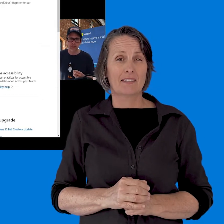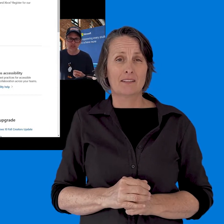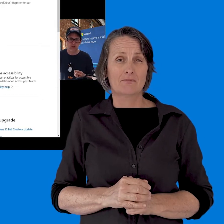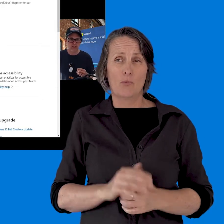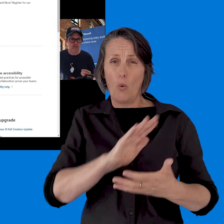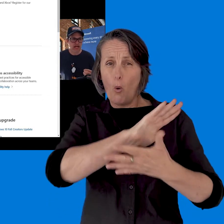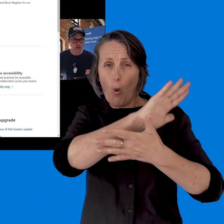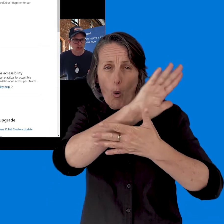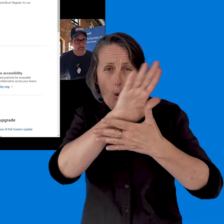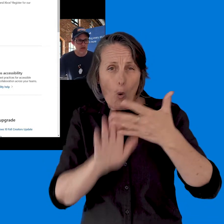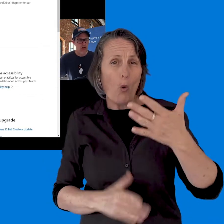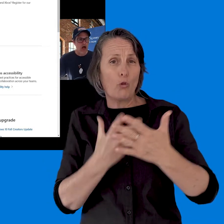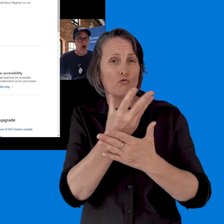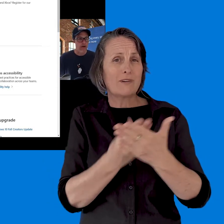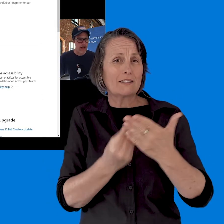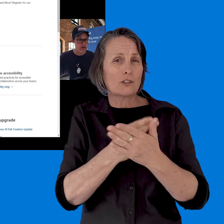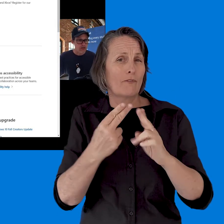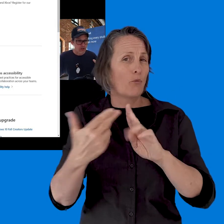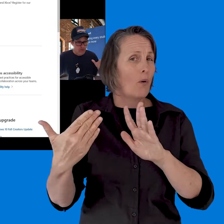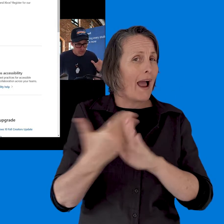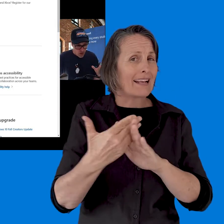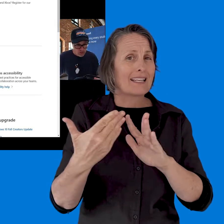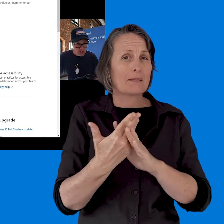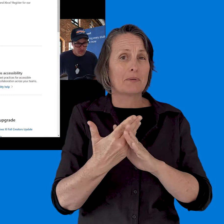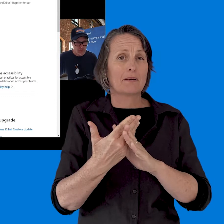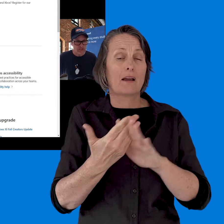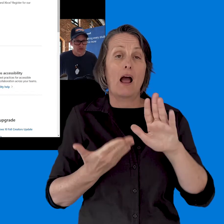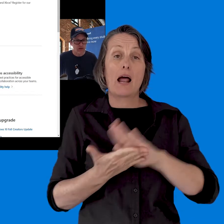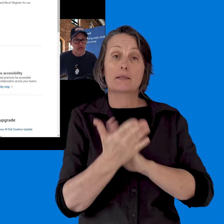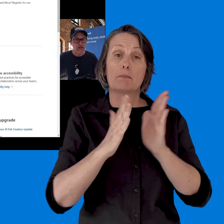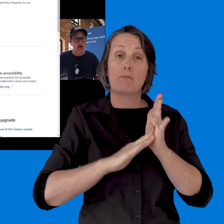resources that you need around Microsoft-specific,